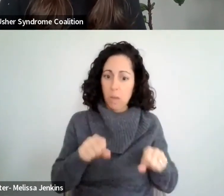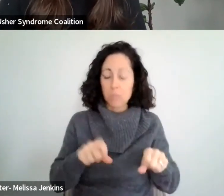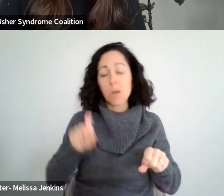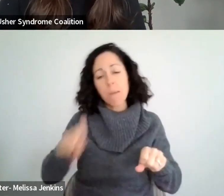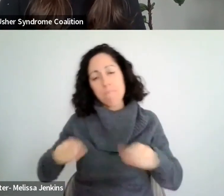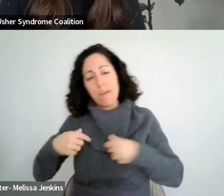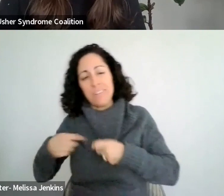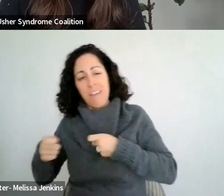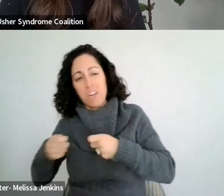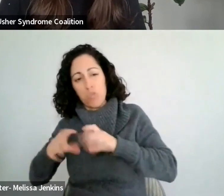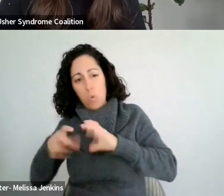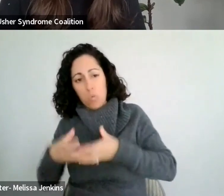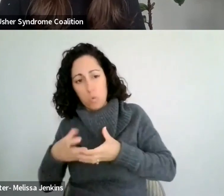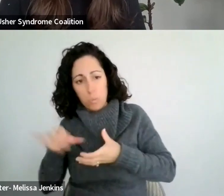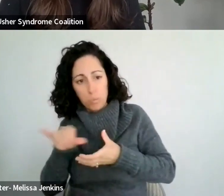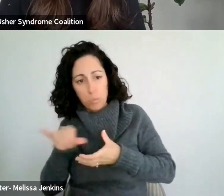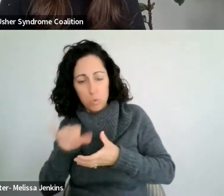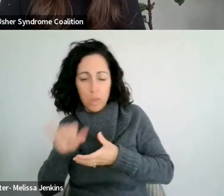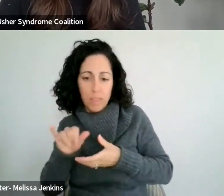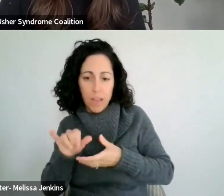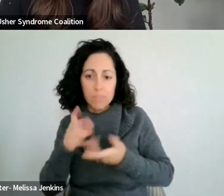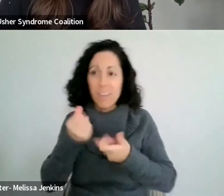They are also a regulatory requirement in most cases.